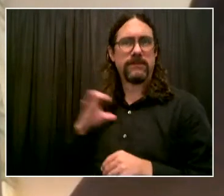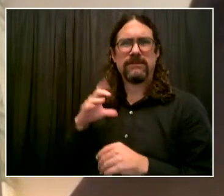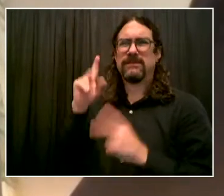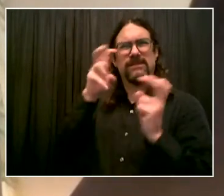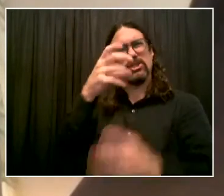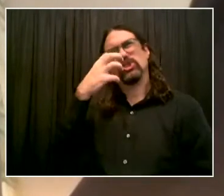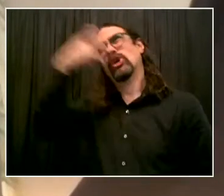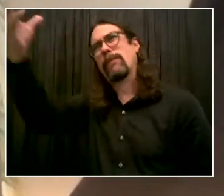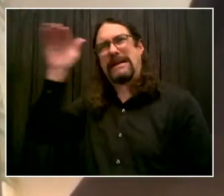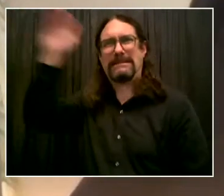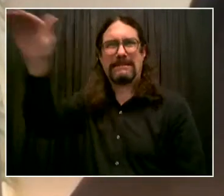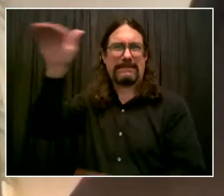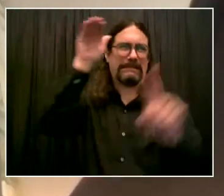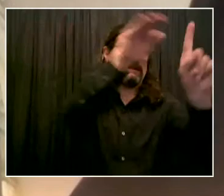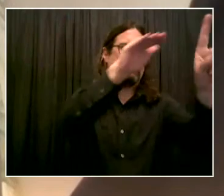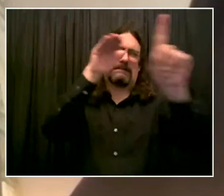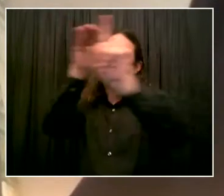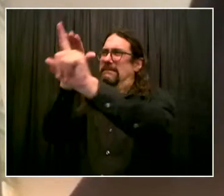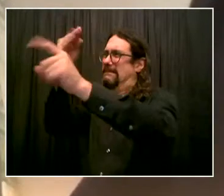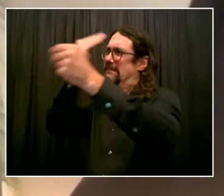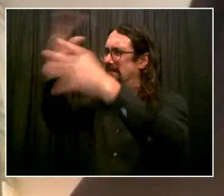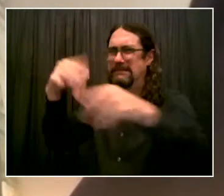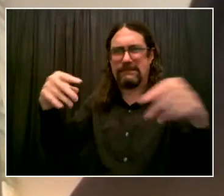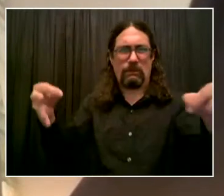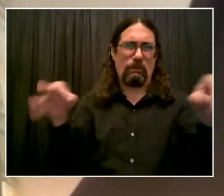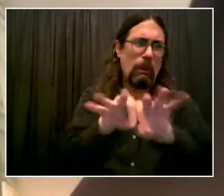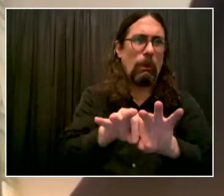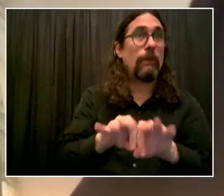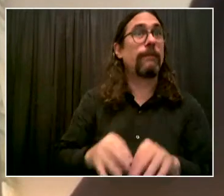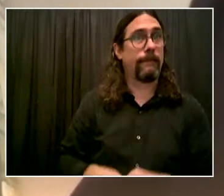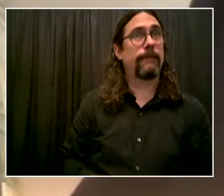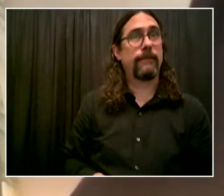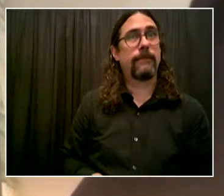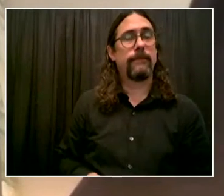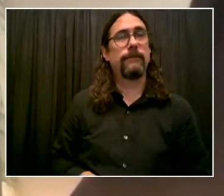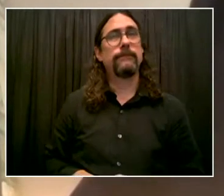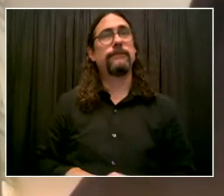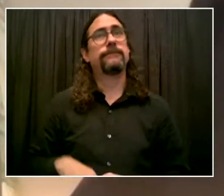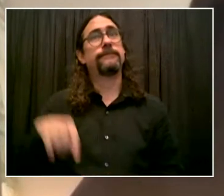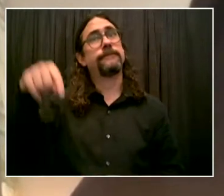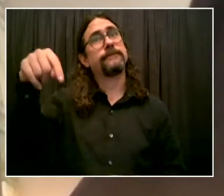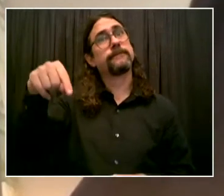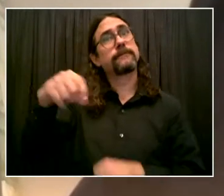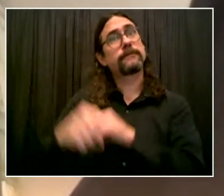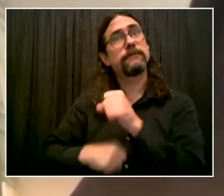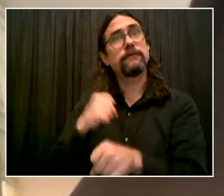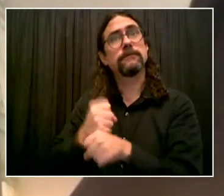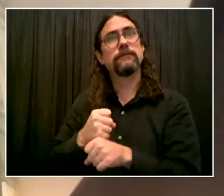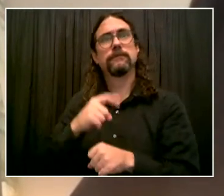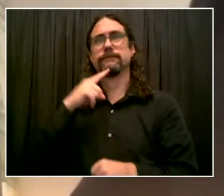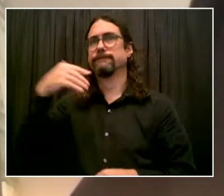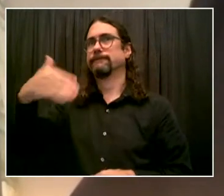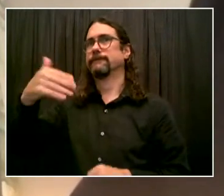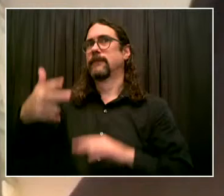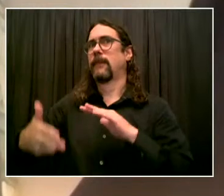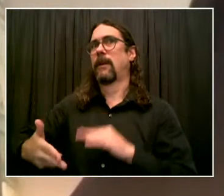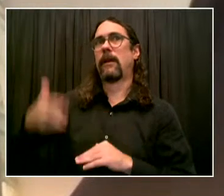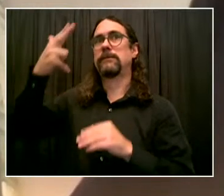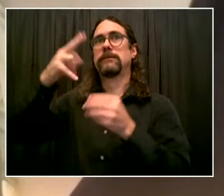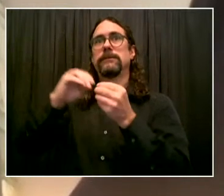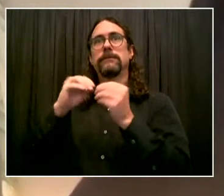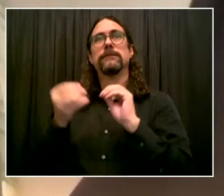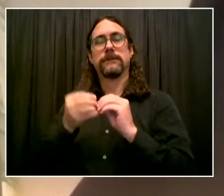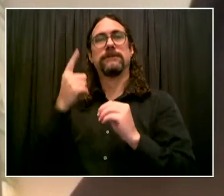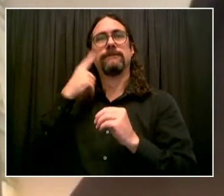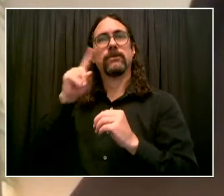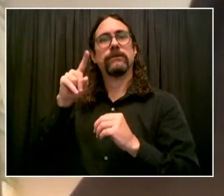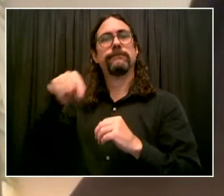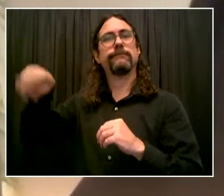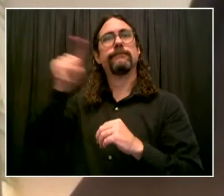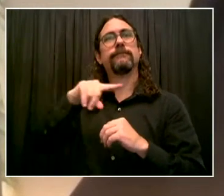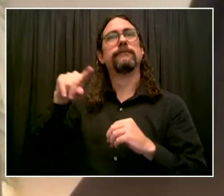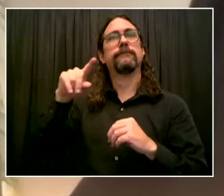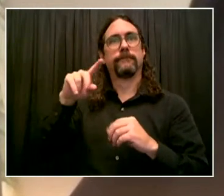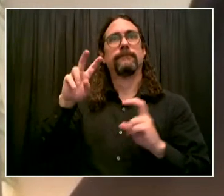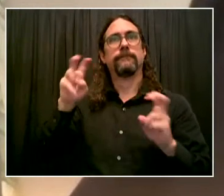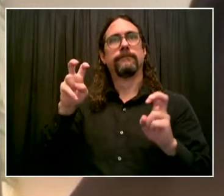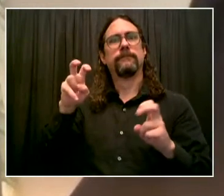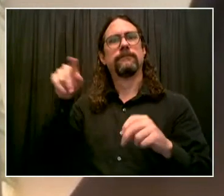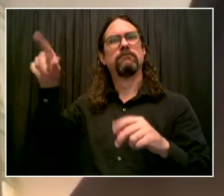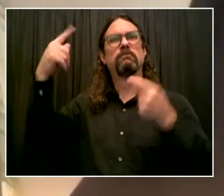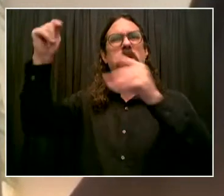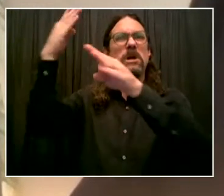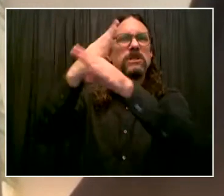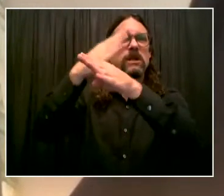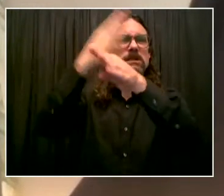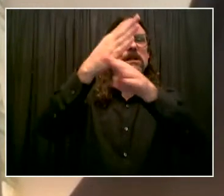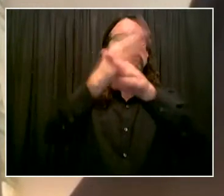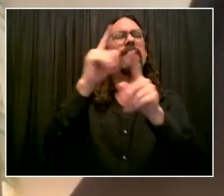LITERALLY 550